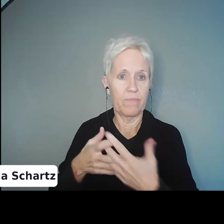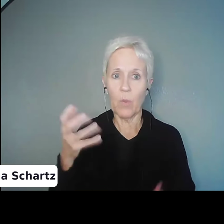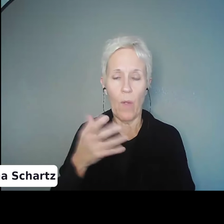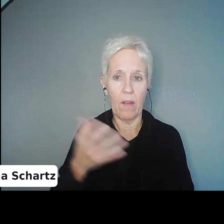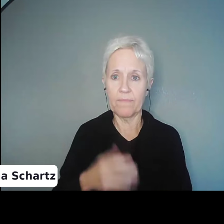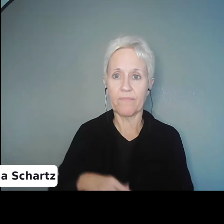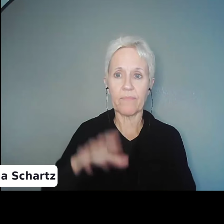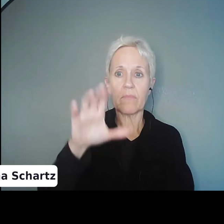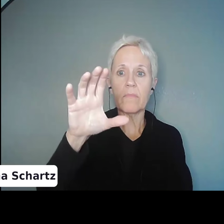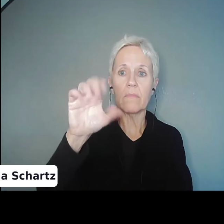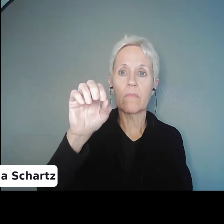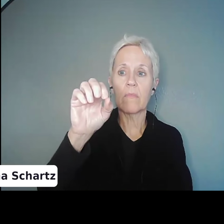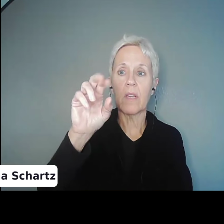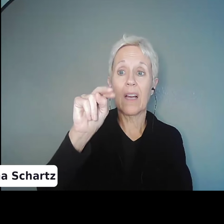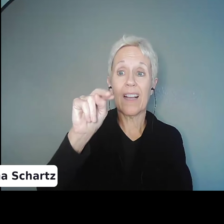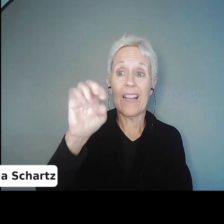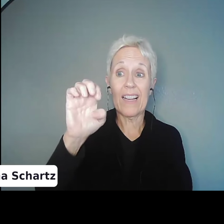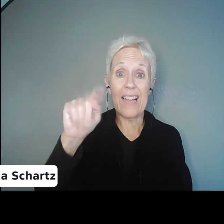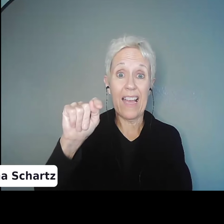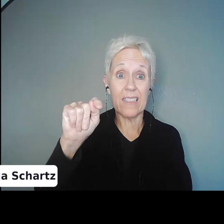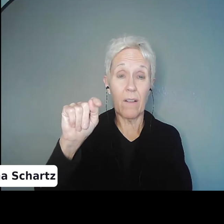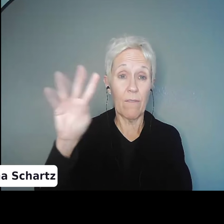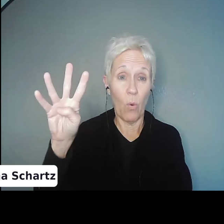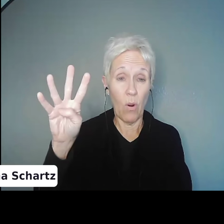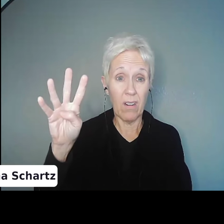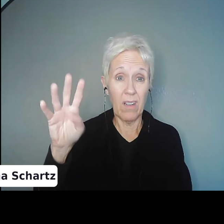Like the drilling connect four.